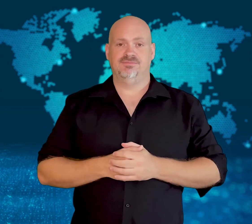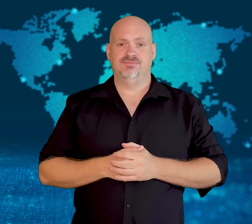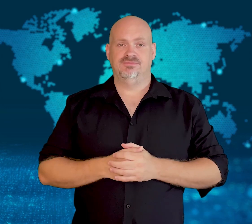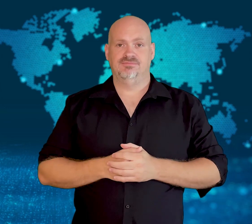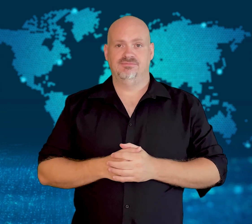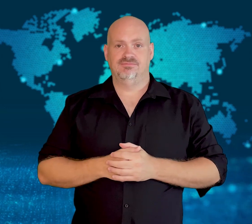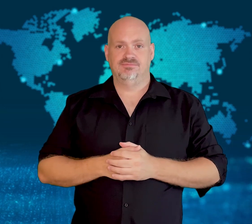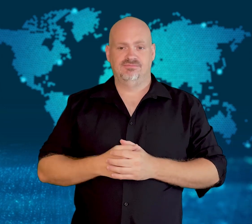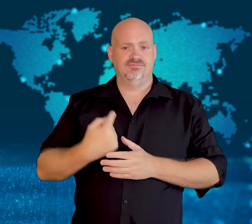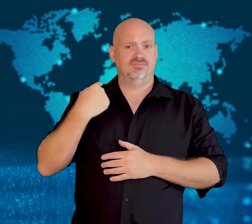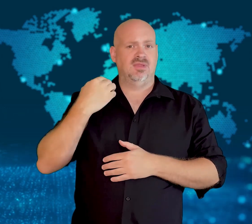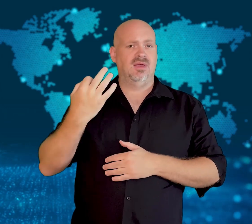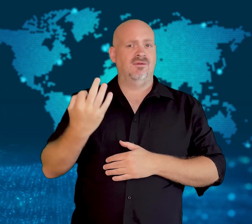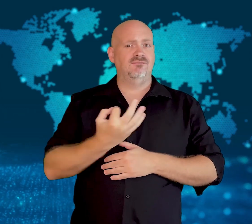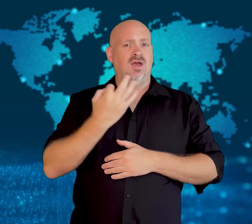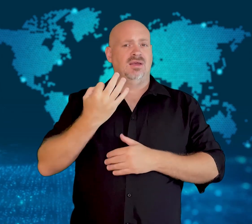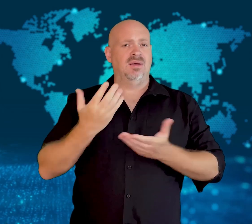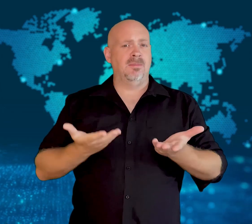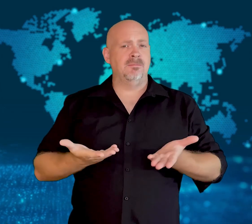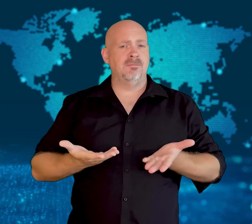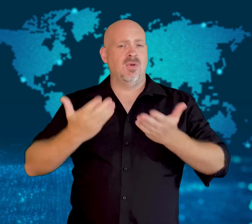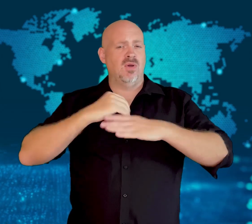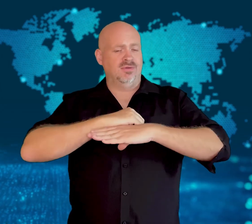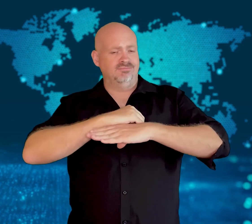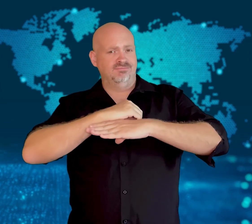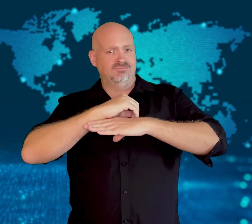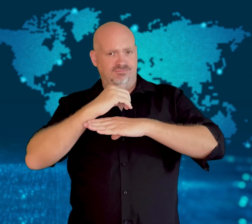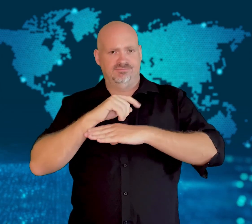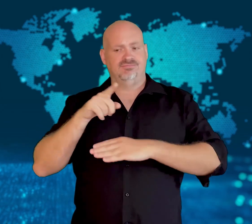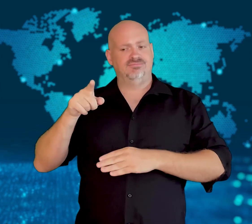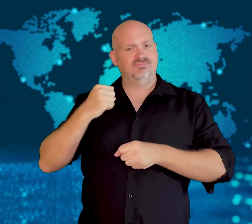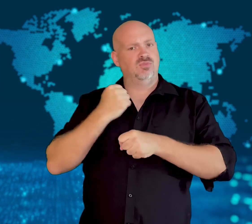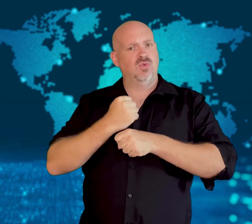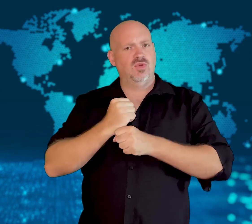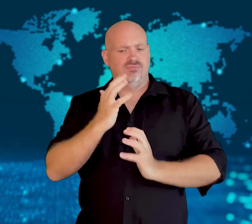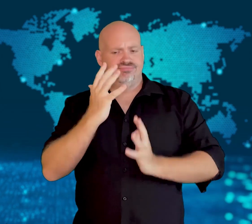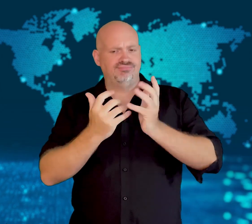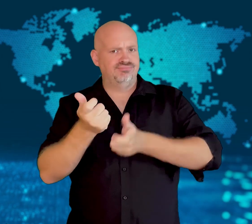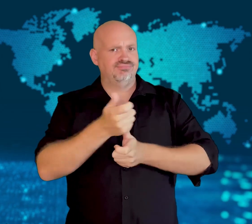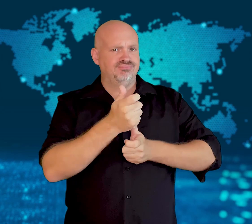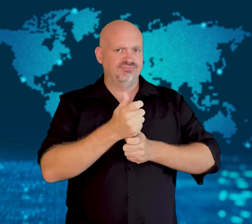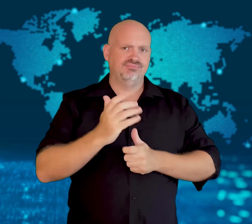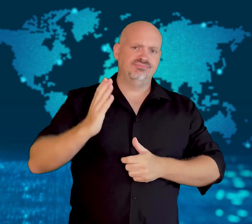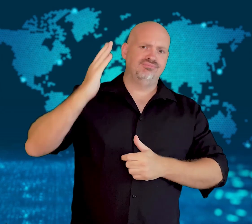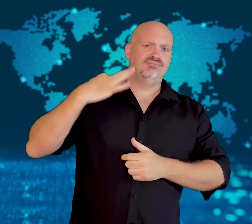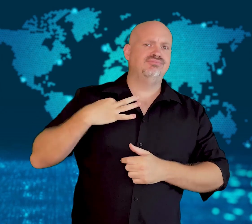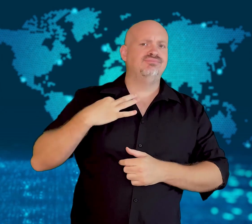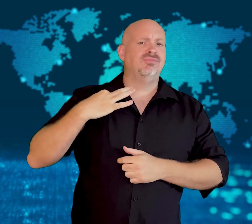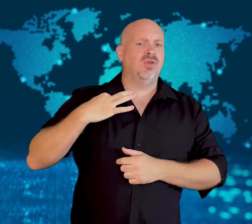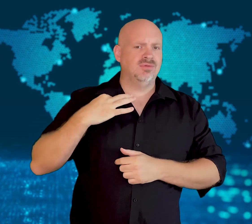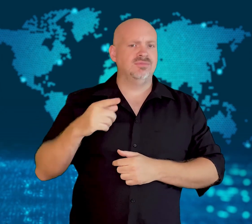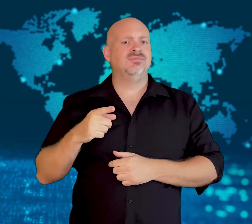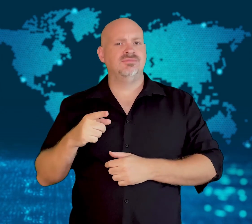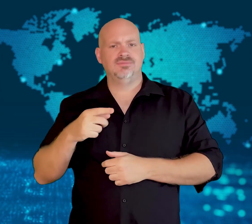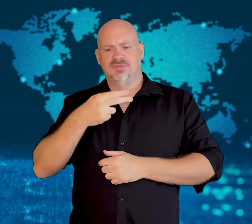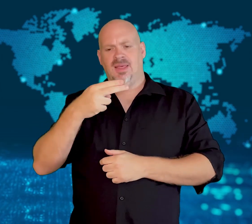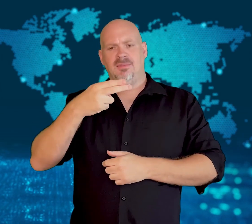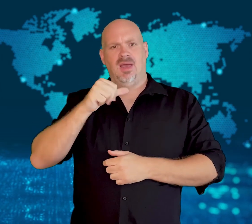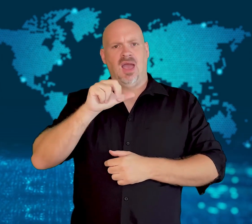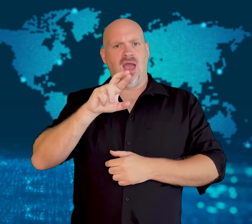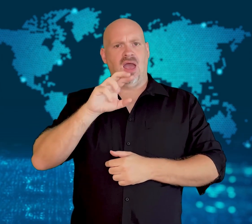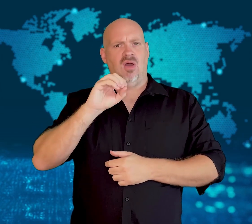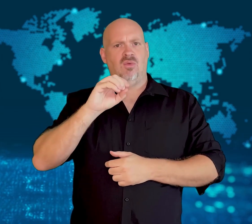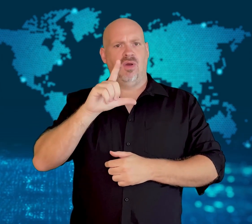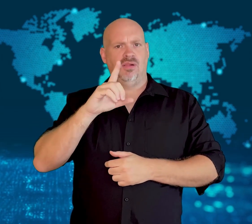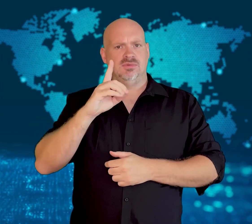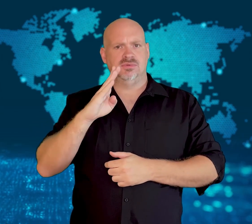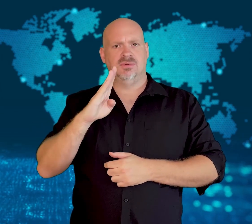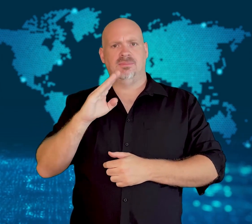Early on Friday morning, a volunteer firefighter,